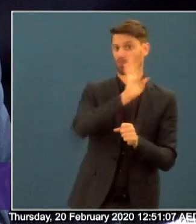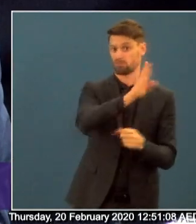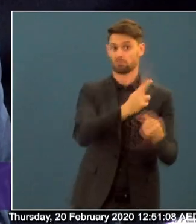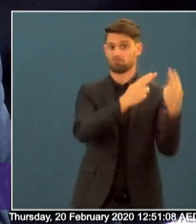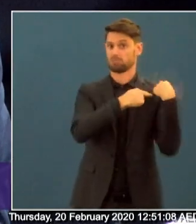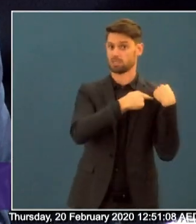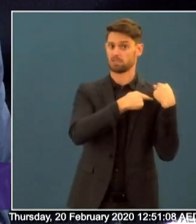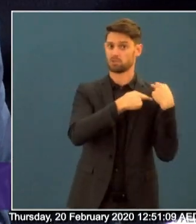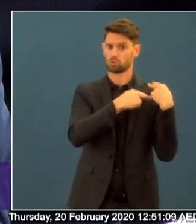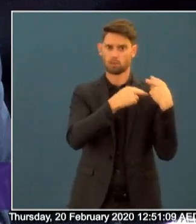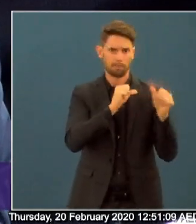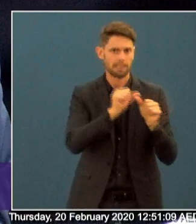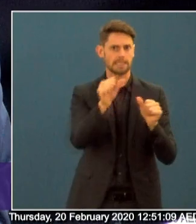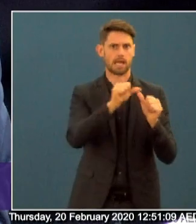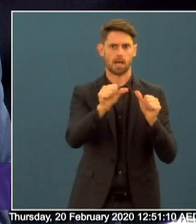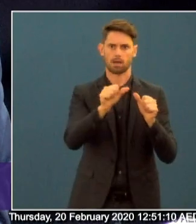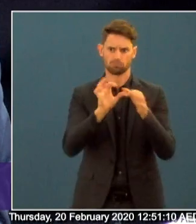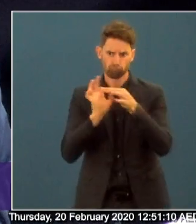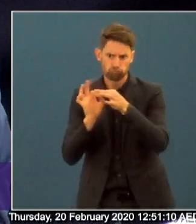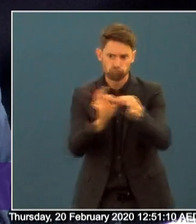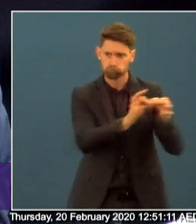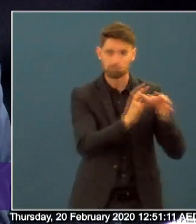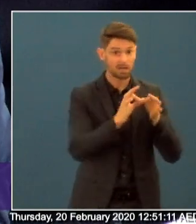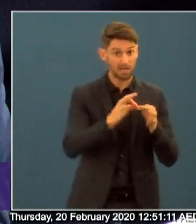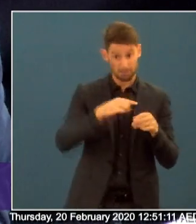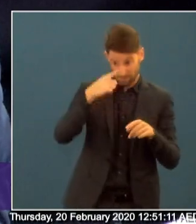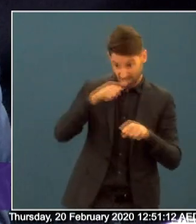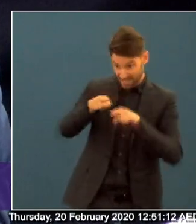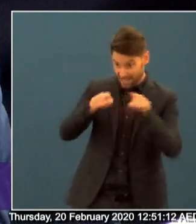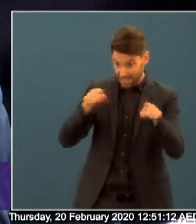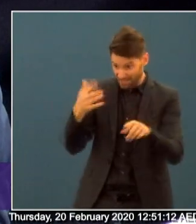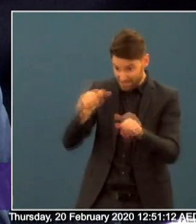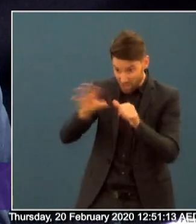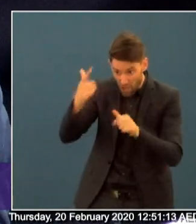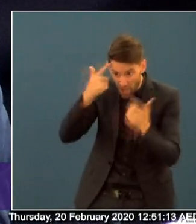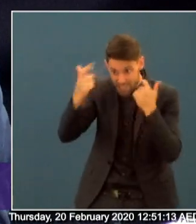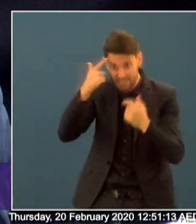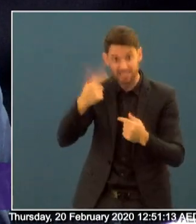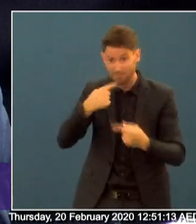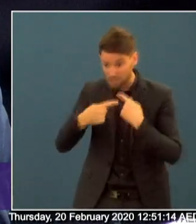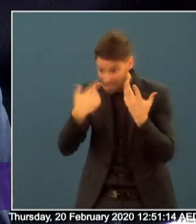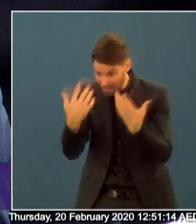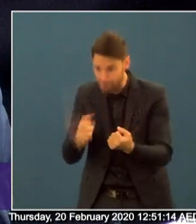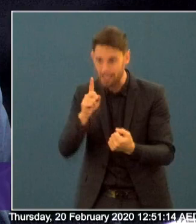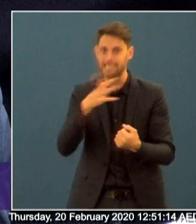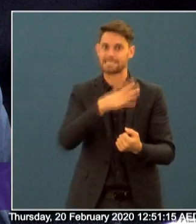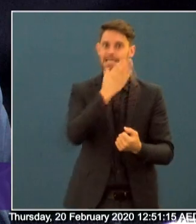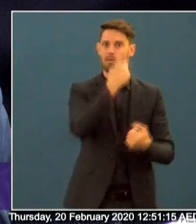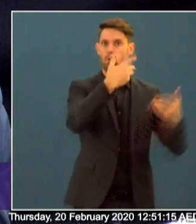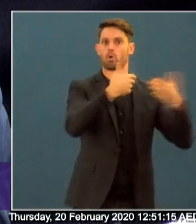There's plenty of ideas. There's known solutions to the problems. If there is a major national problem,